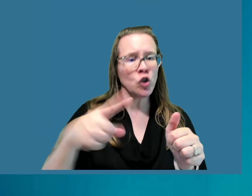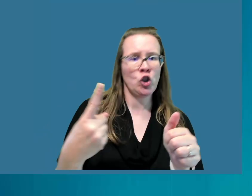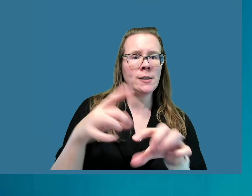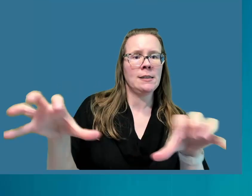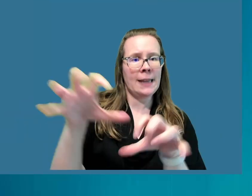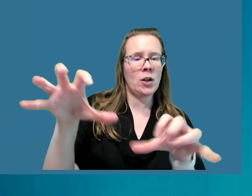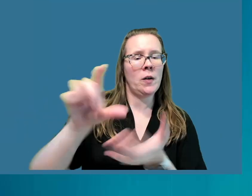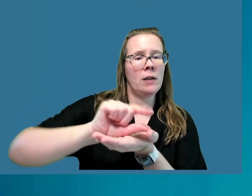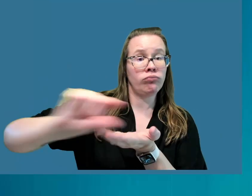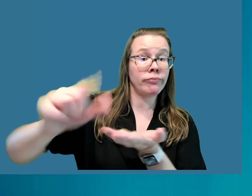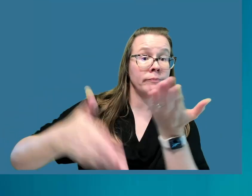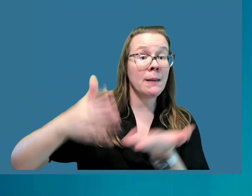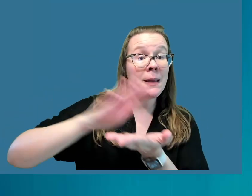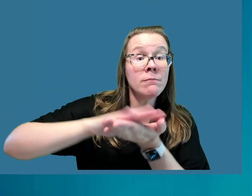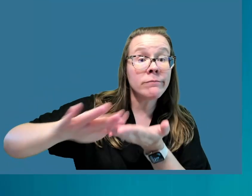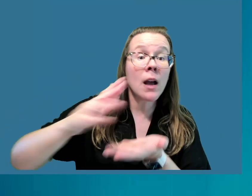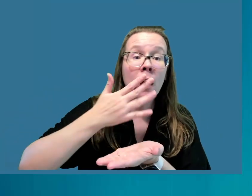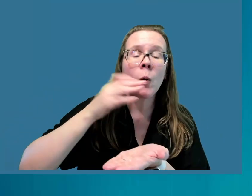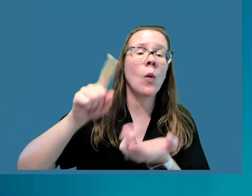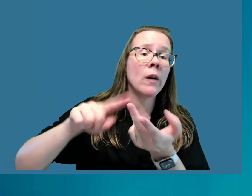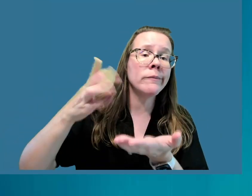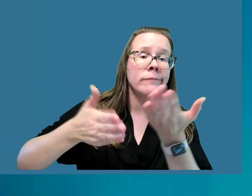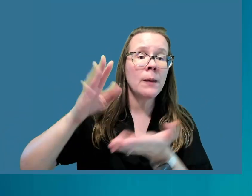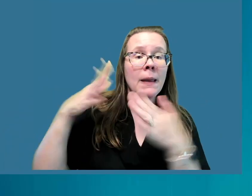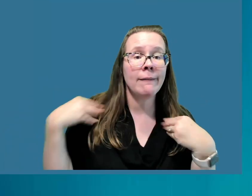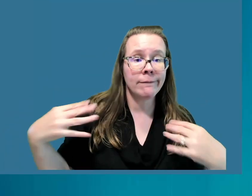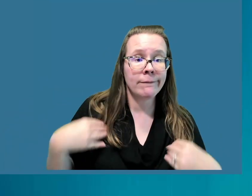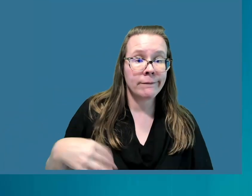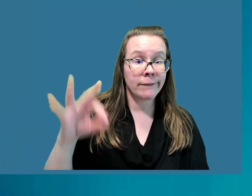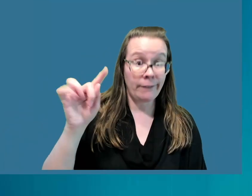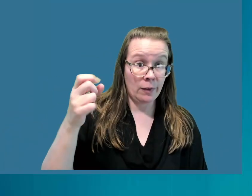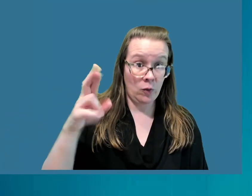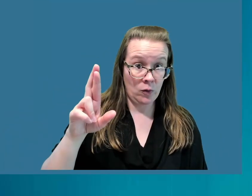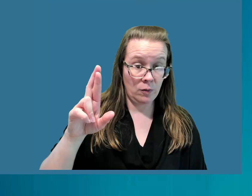idea or design in mind that's going to require piping, I try to make those base layer cookies: